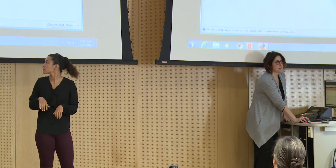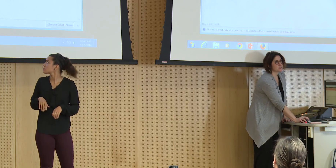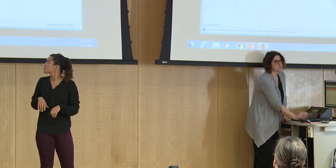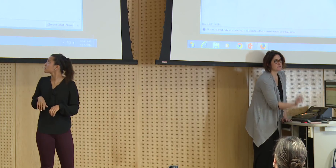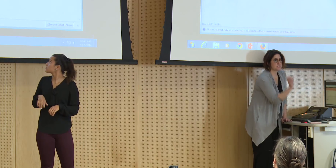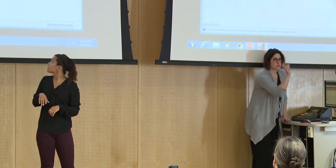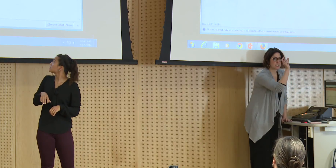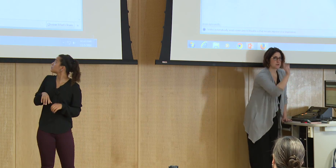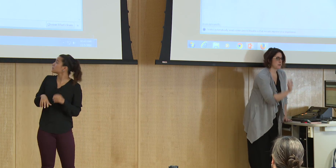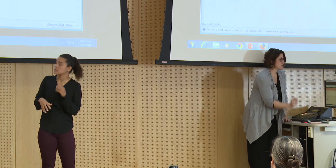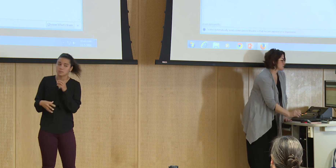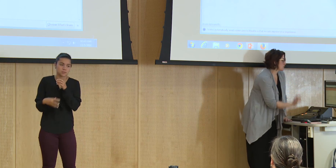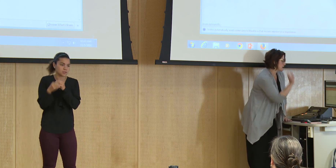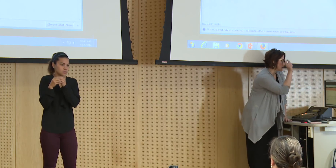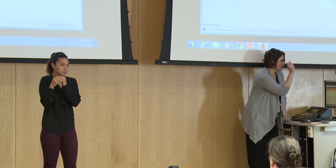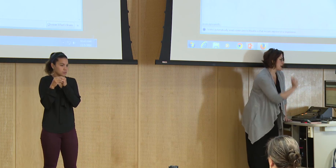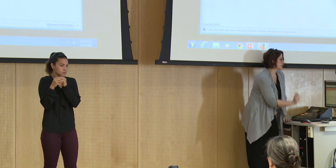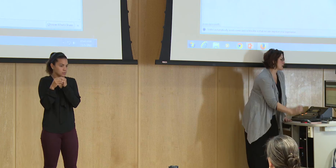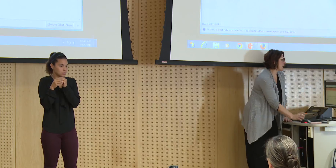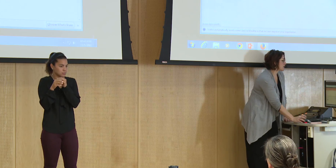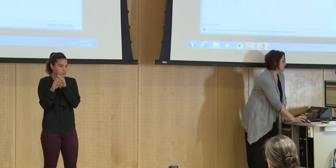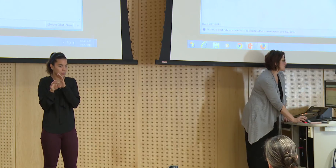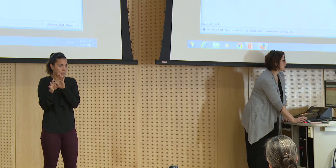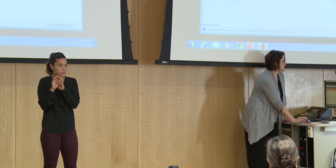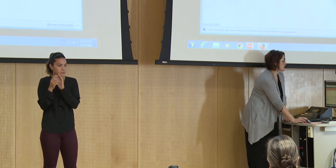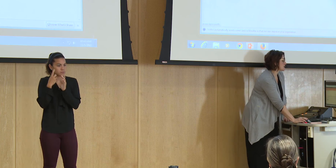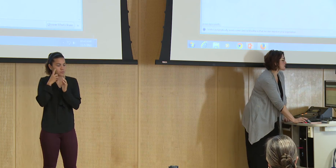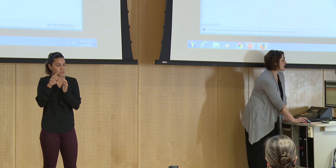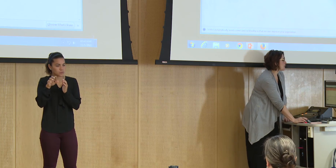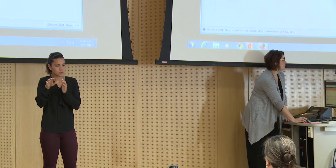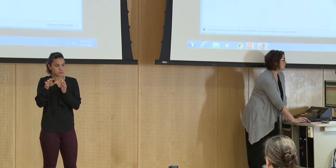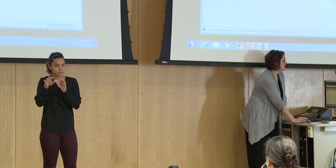So again if I just go into that--grade item itself,